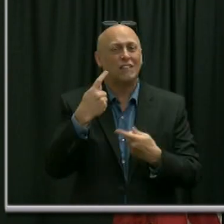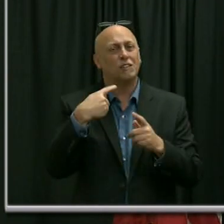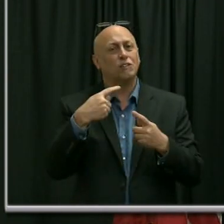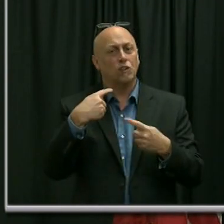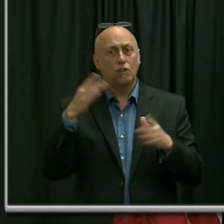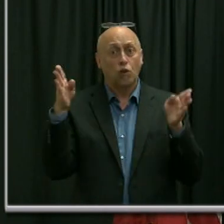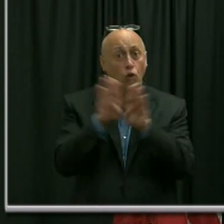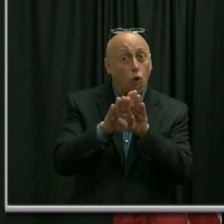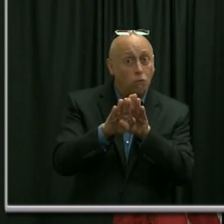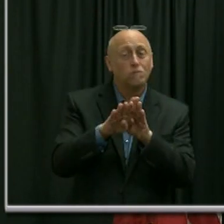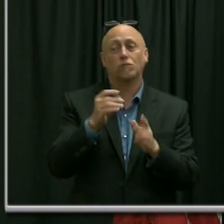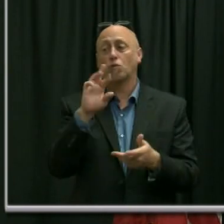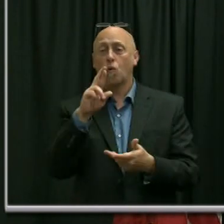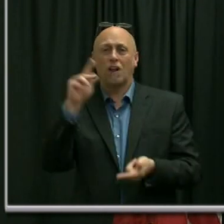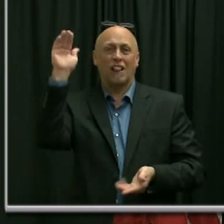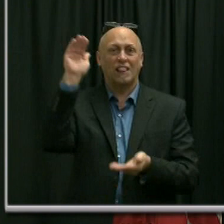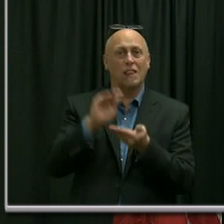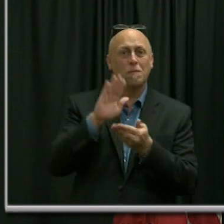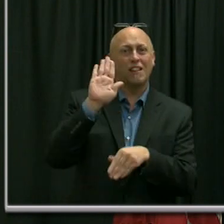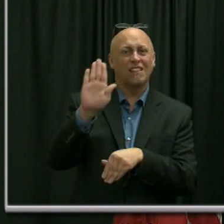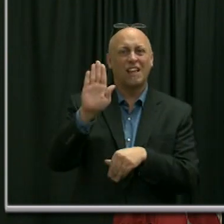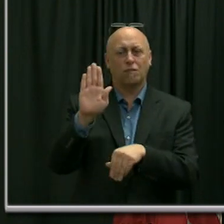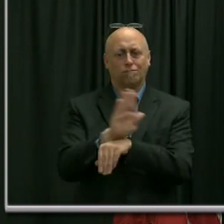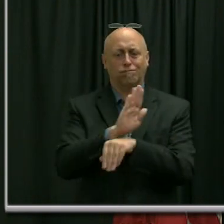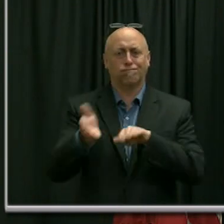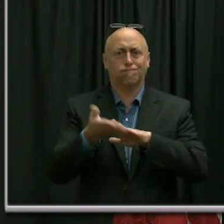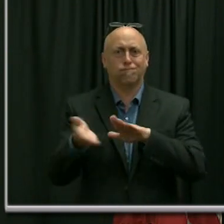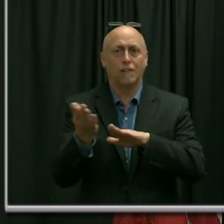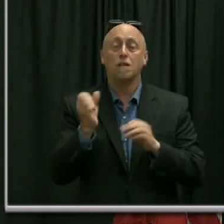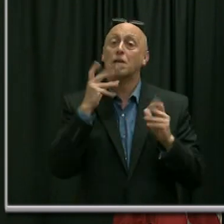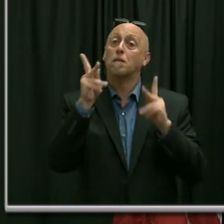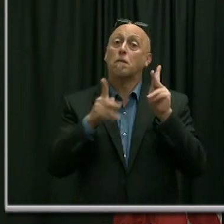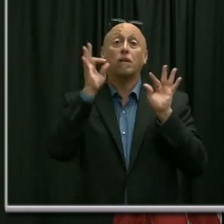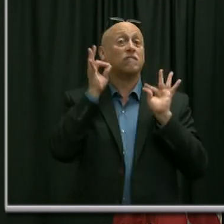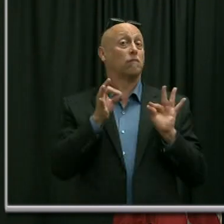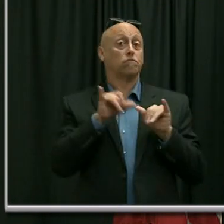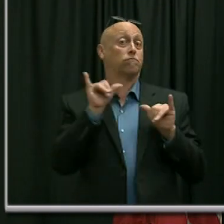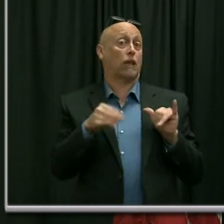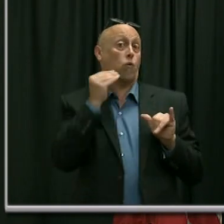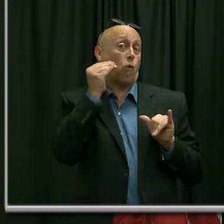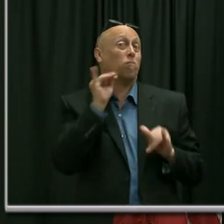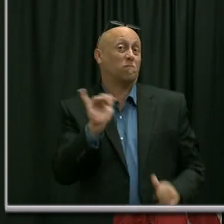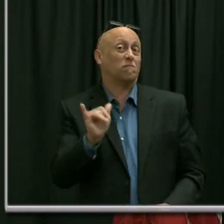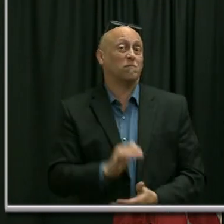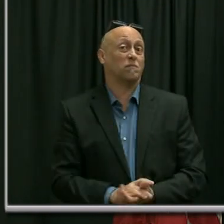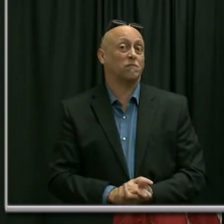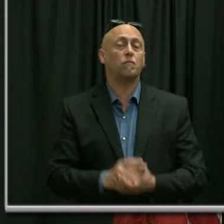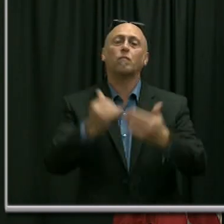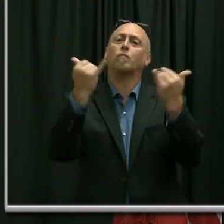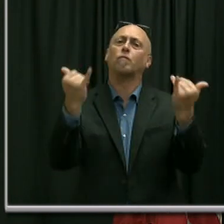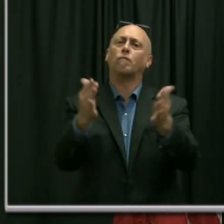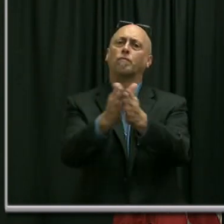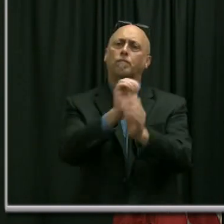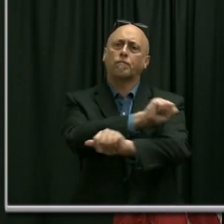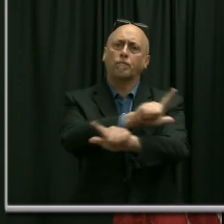MANY BUSINESSES HAVE ALREADY LIMITED THEIR OPERATIONS OR HAVE CLOSE AND MANY PEOPLE ARE